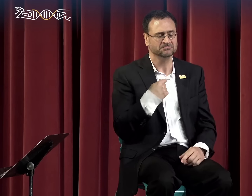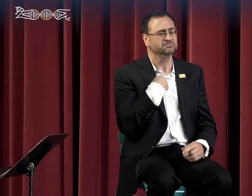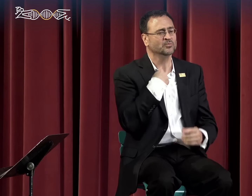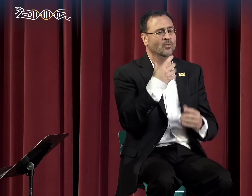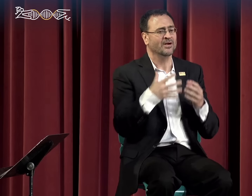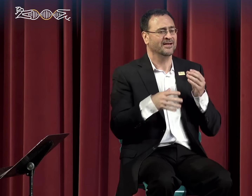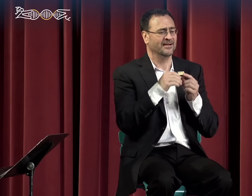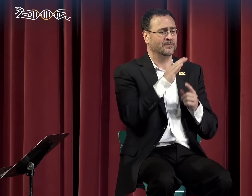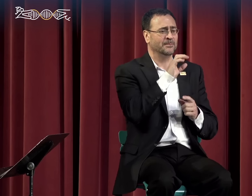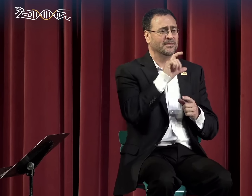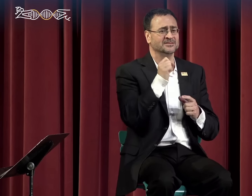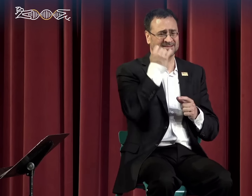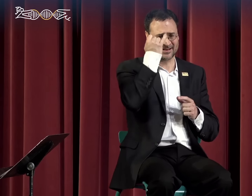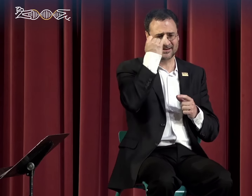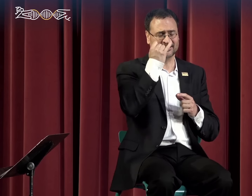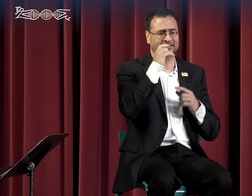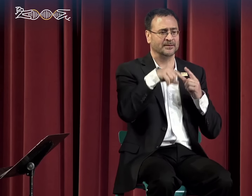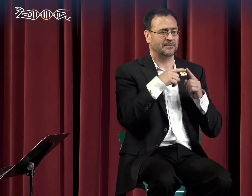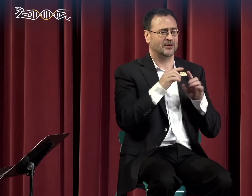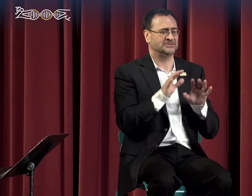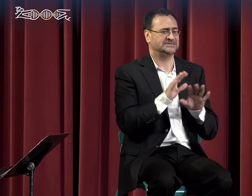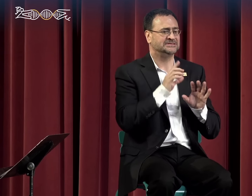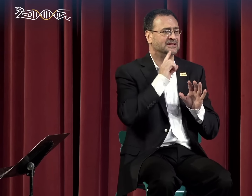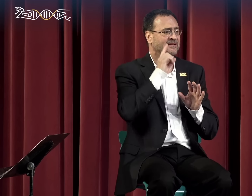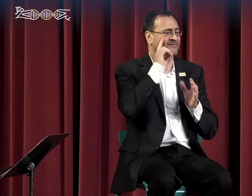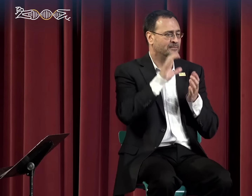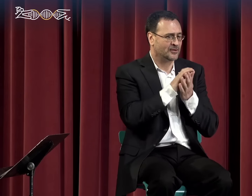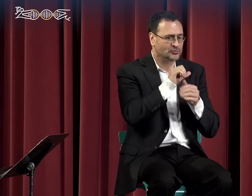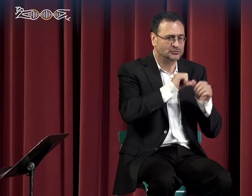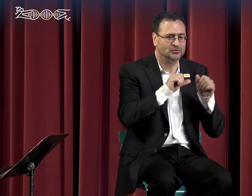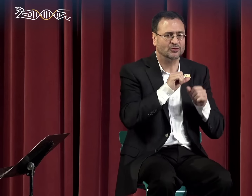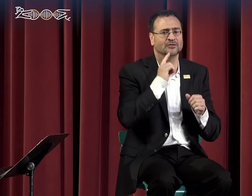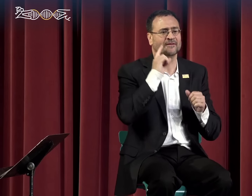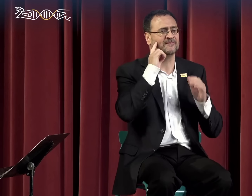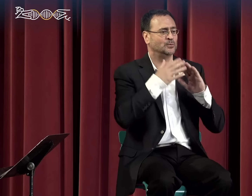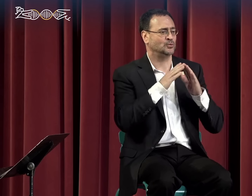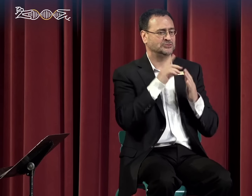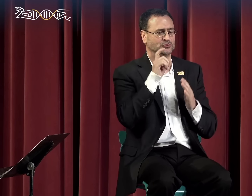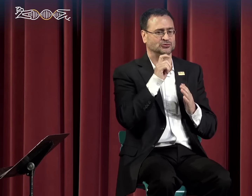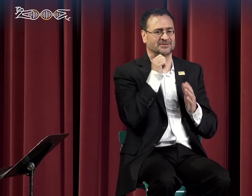To add to Bell's idea about intermarrying among Deaf community it was not